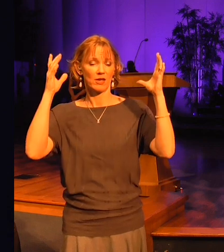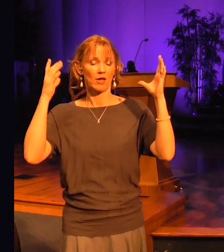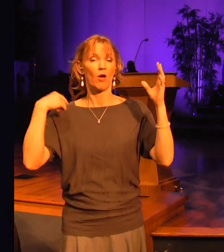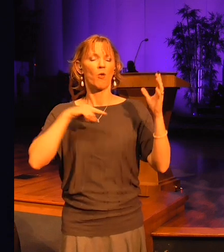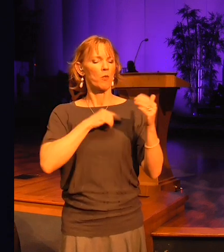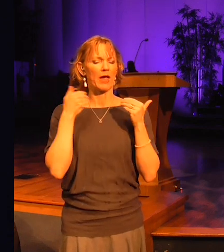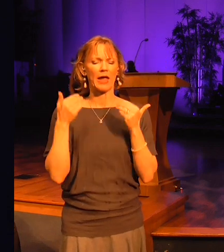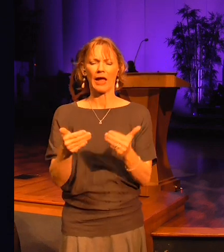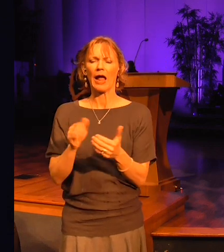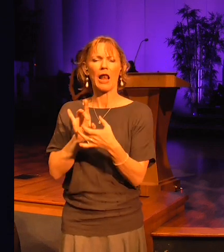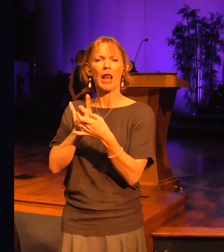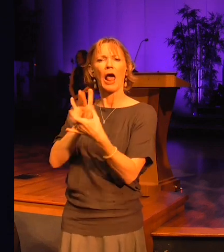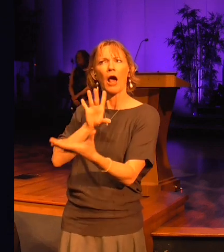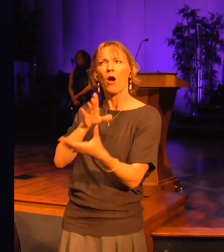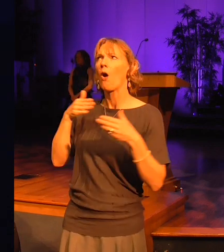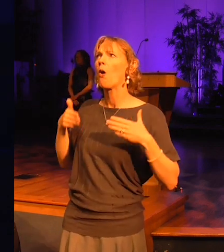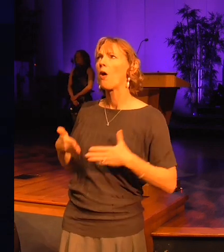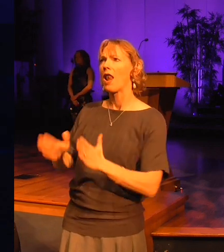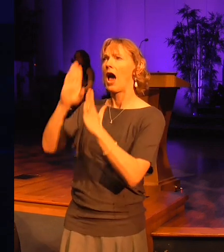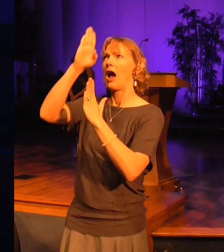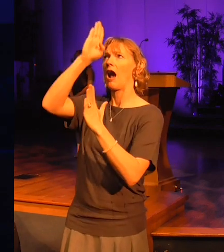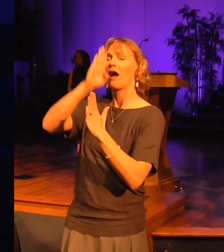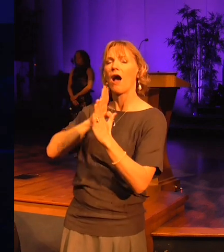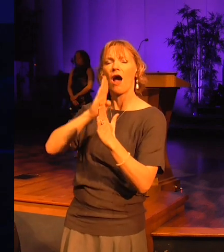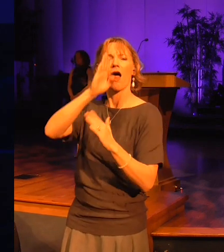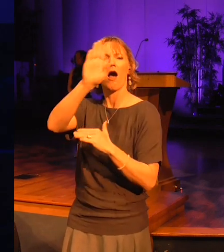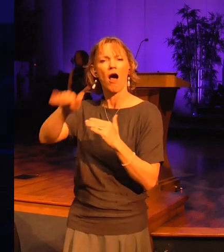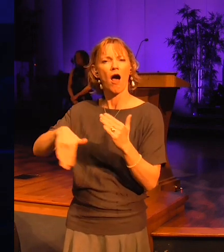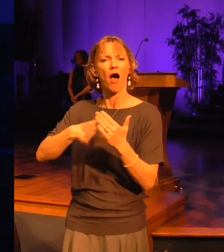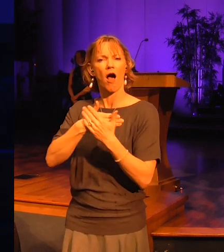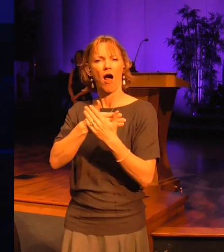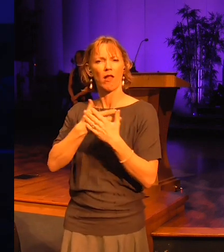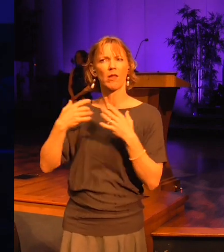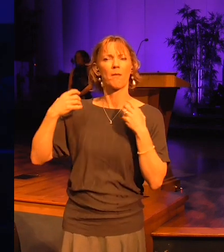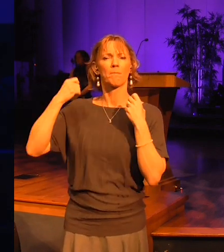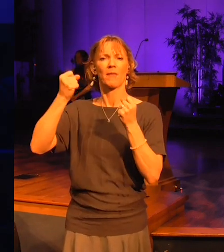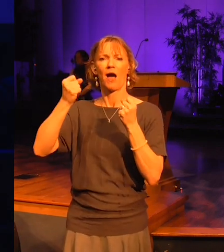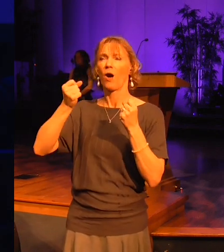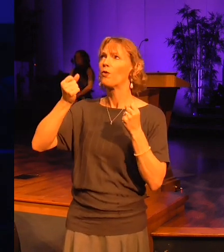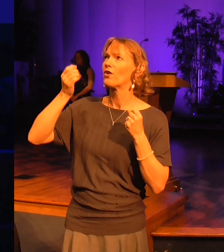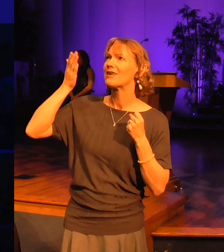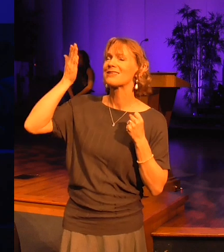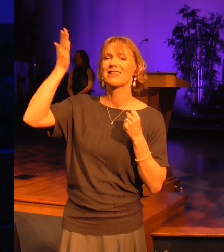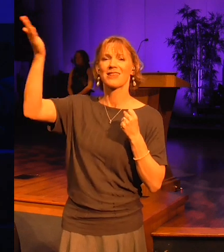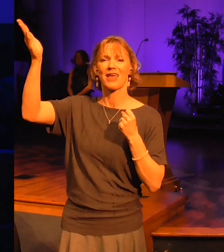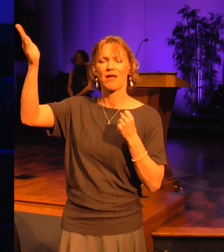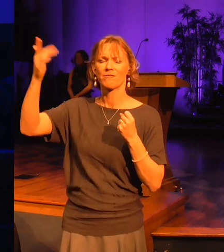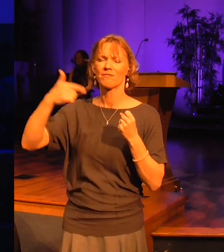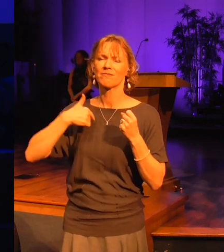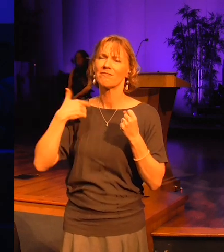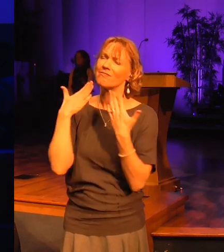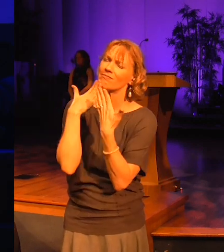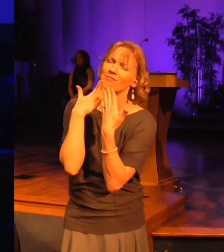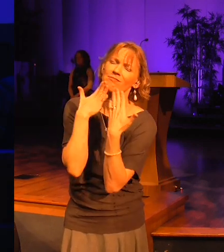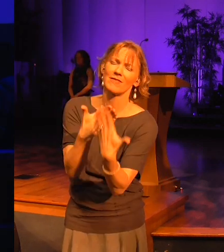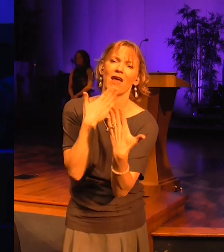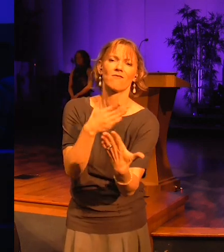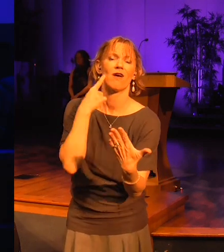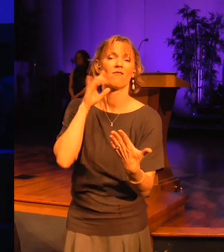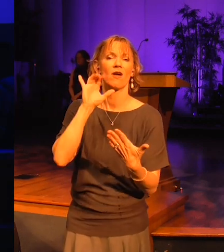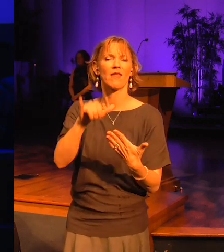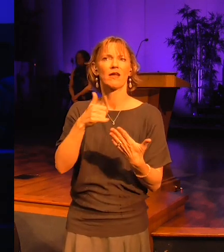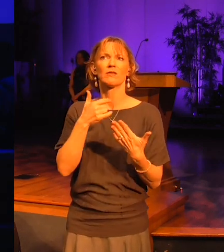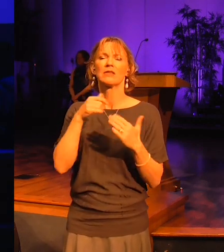God where all the power resides i am so deeply thankful for that and so deeply thankful that